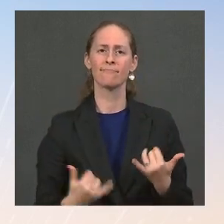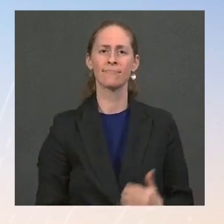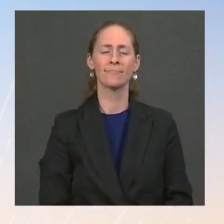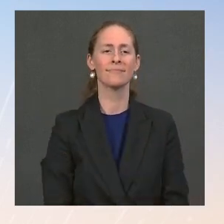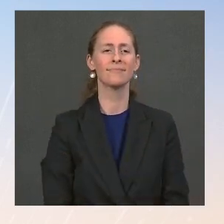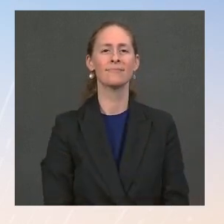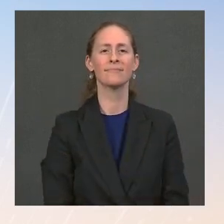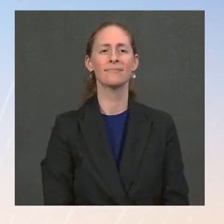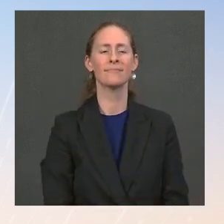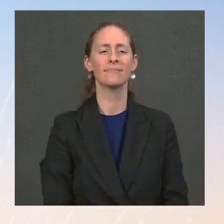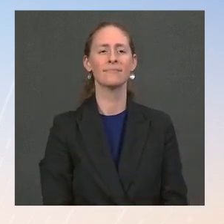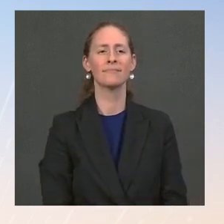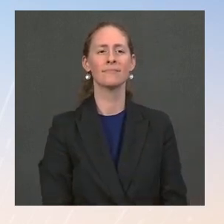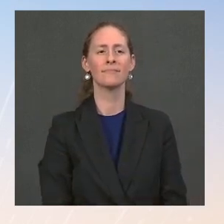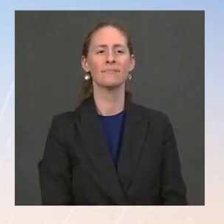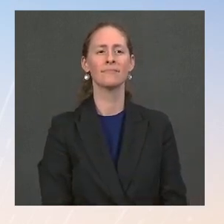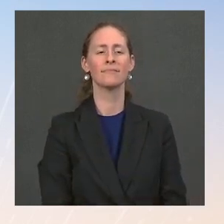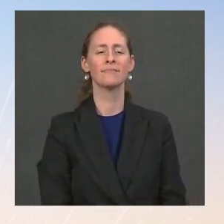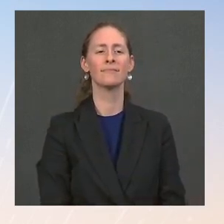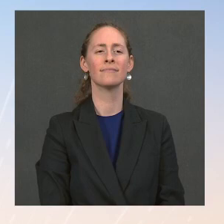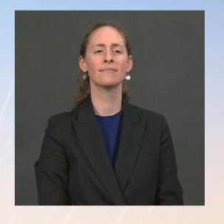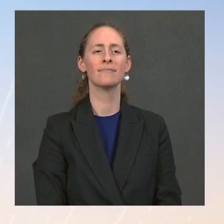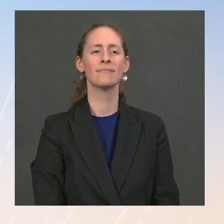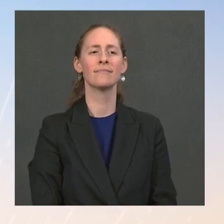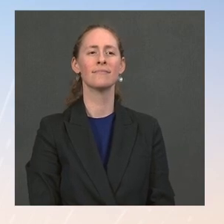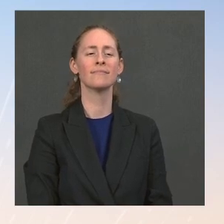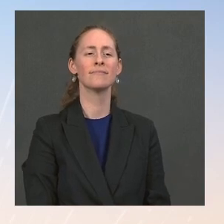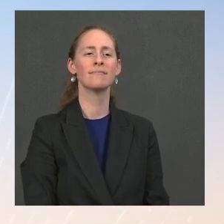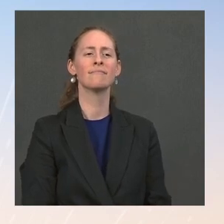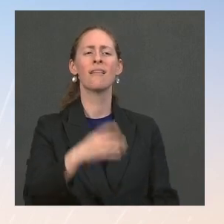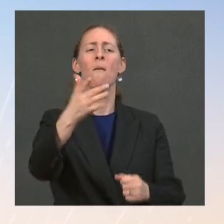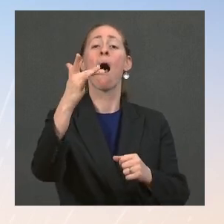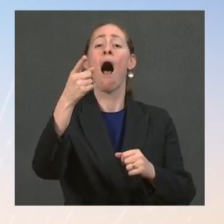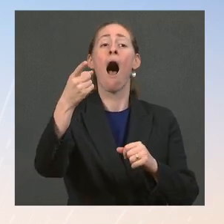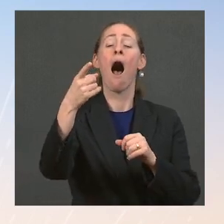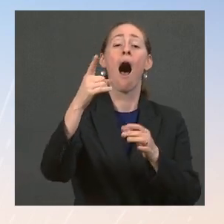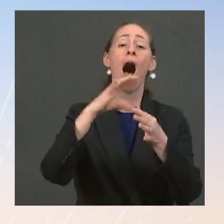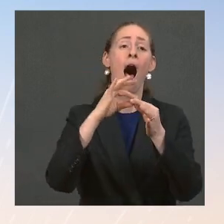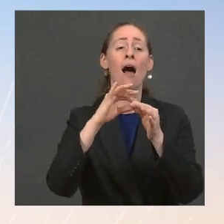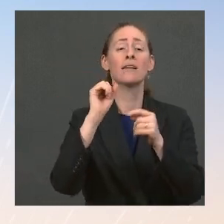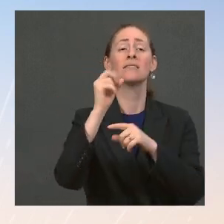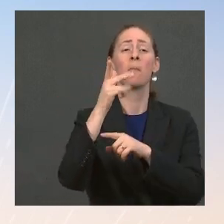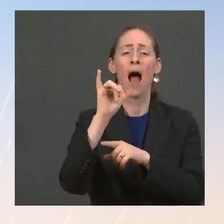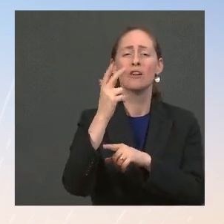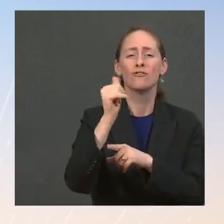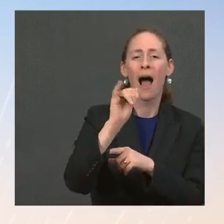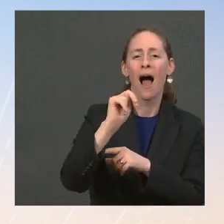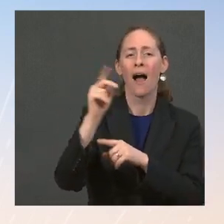Yes. Also about the -- he asked me about the global supply chain issues. Okay.